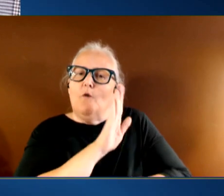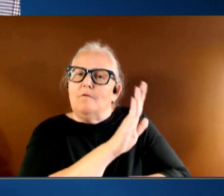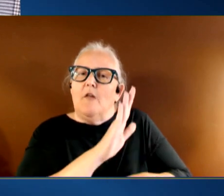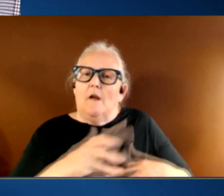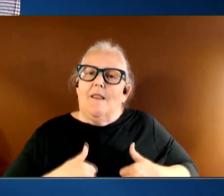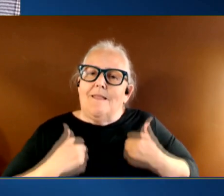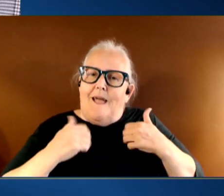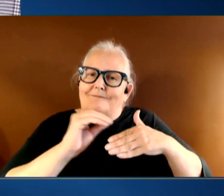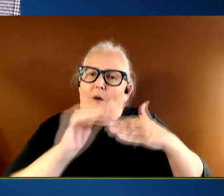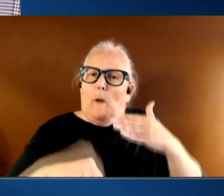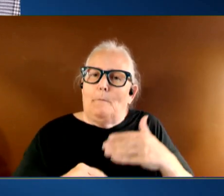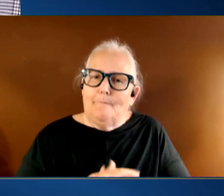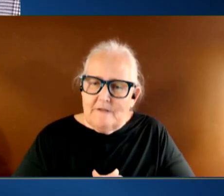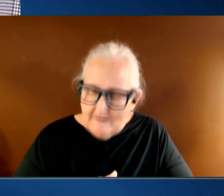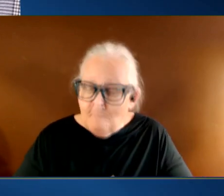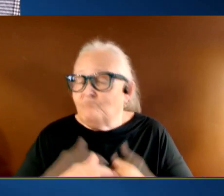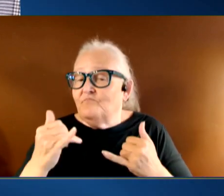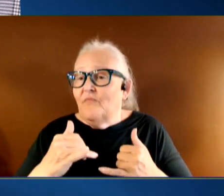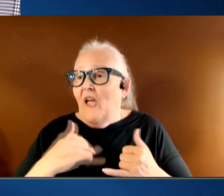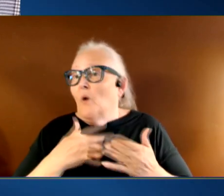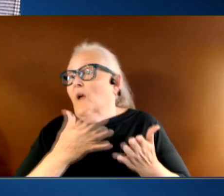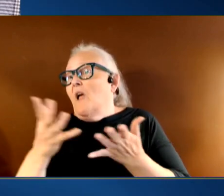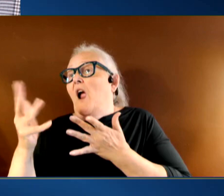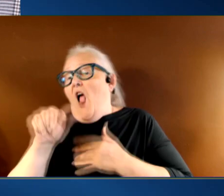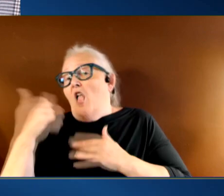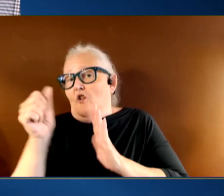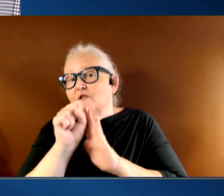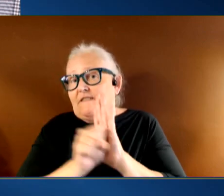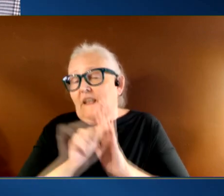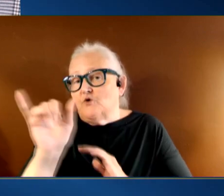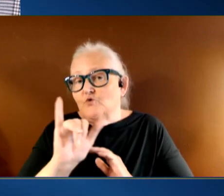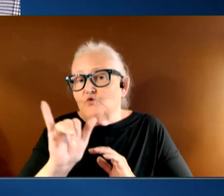now with other states in the CDC program to share our knowledge and support other